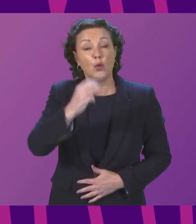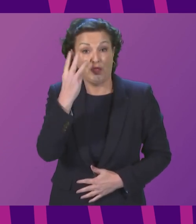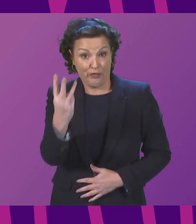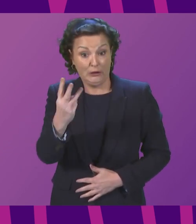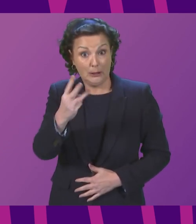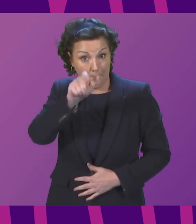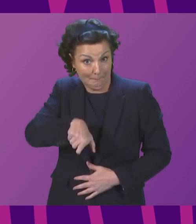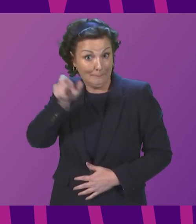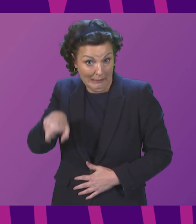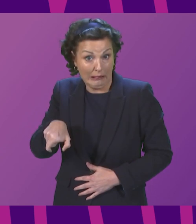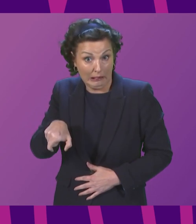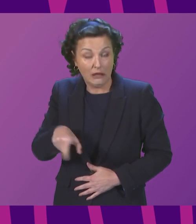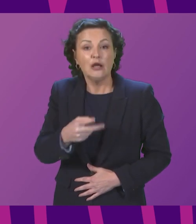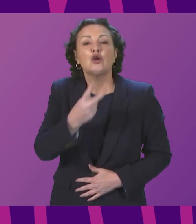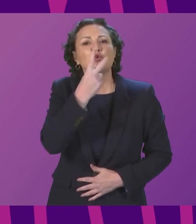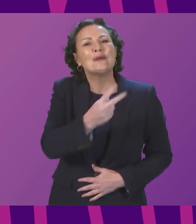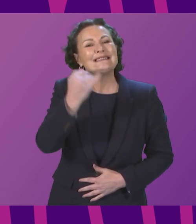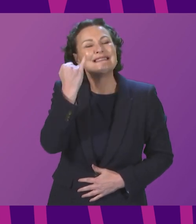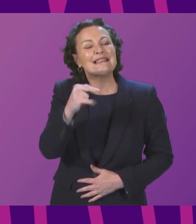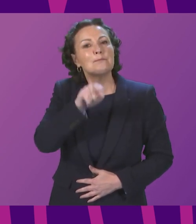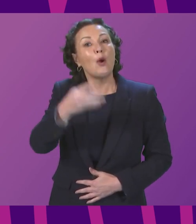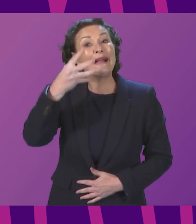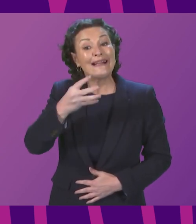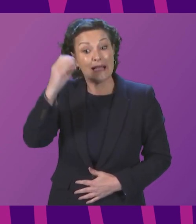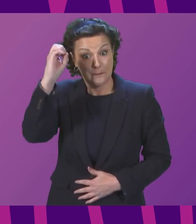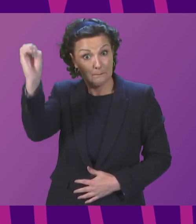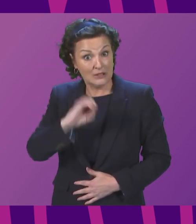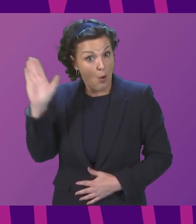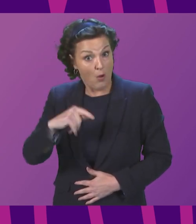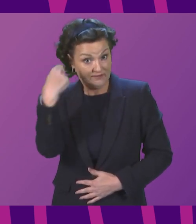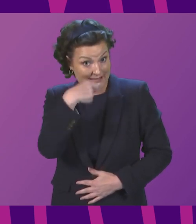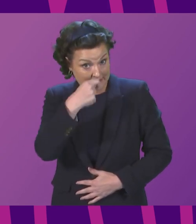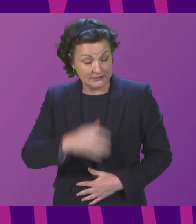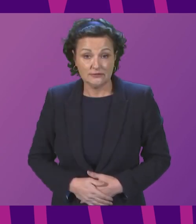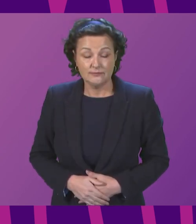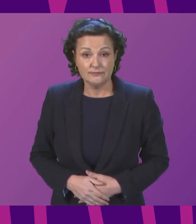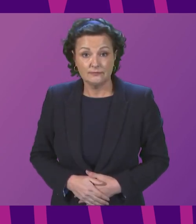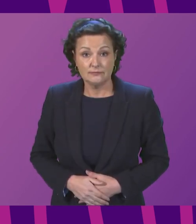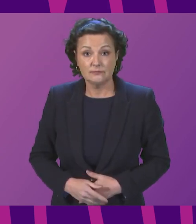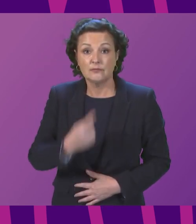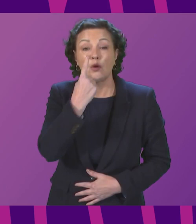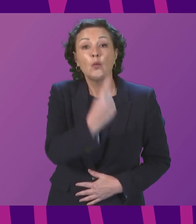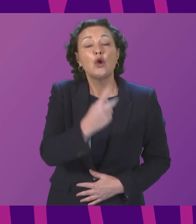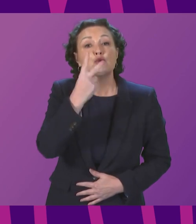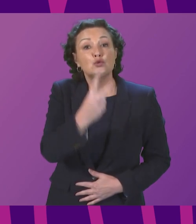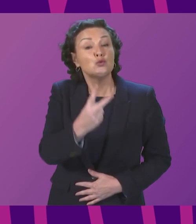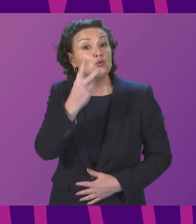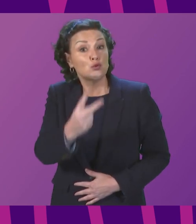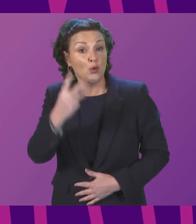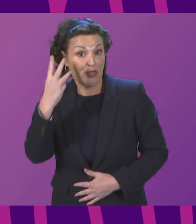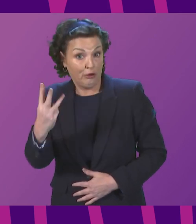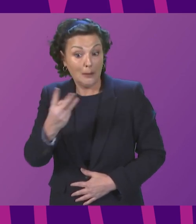which is 26.9 per cent of all tests that were carried out. There are 1,223 people in hospital